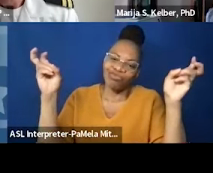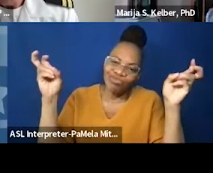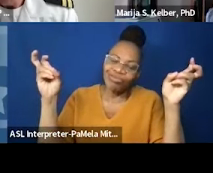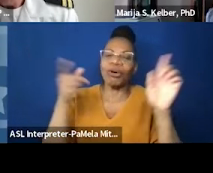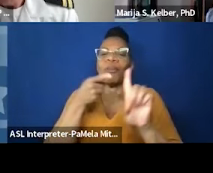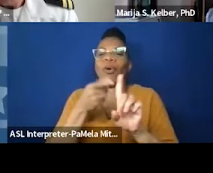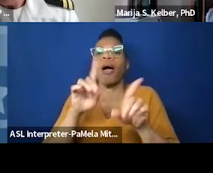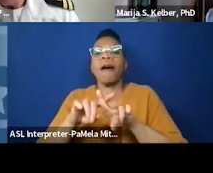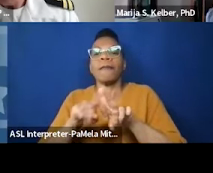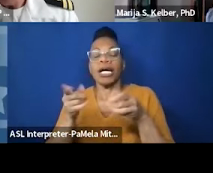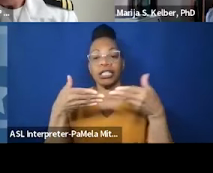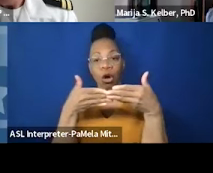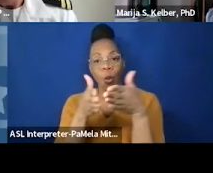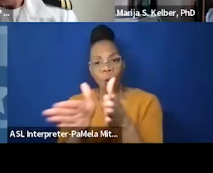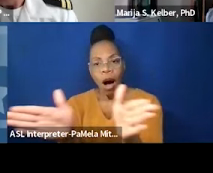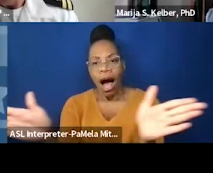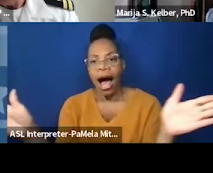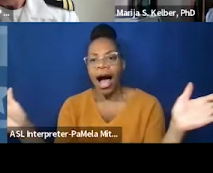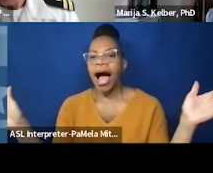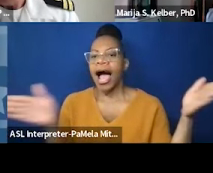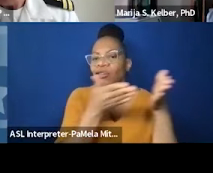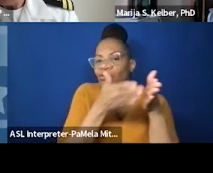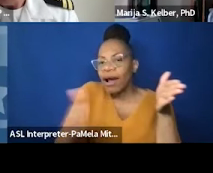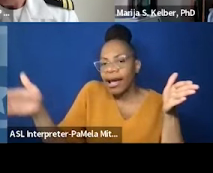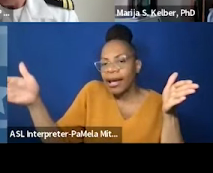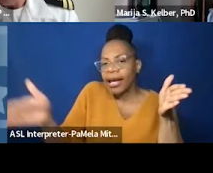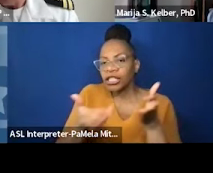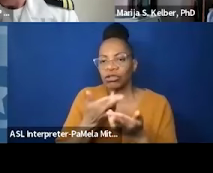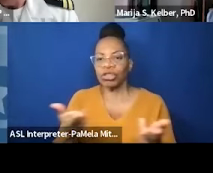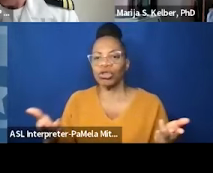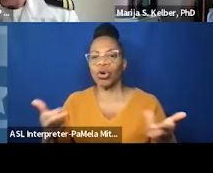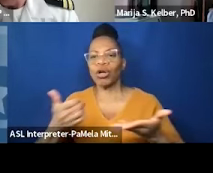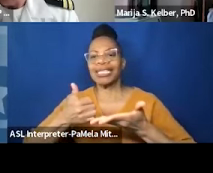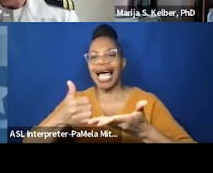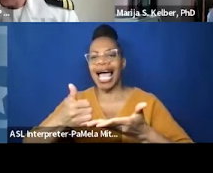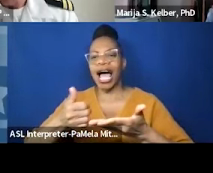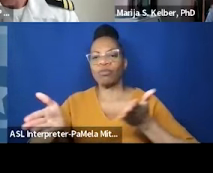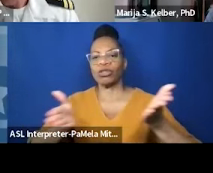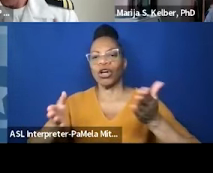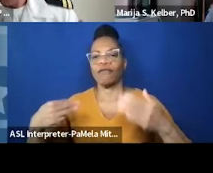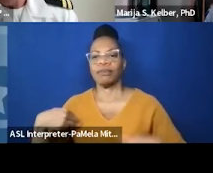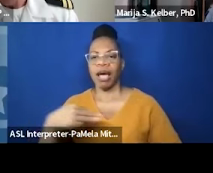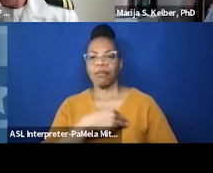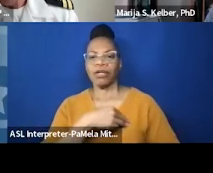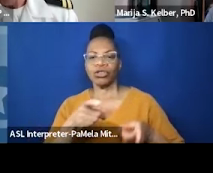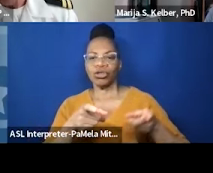It provides a wide range of resources to help service members navigate different programs within the military